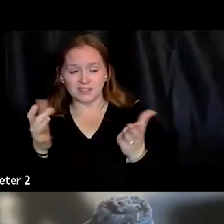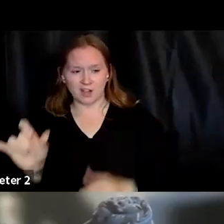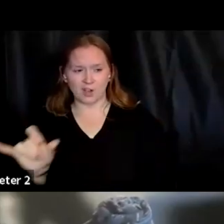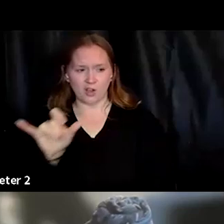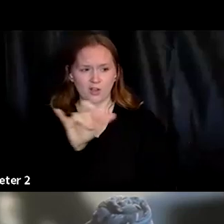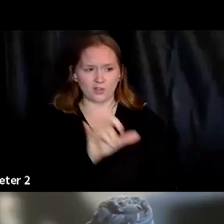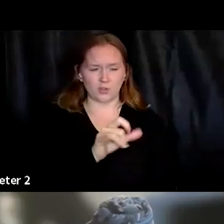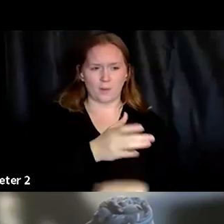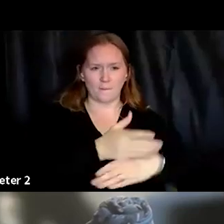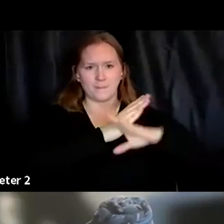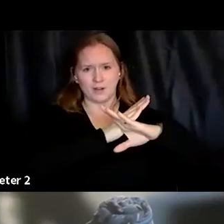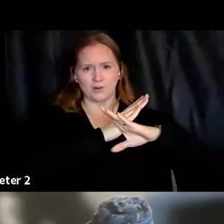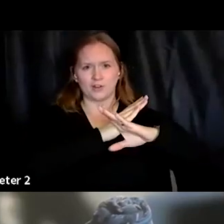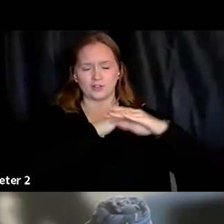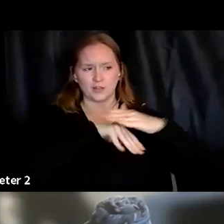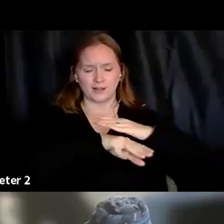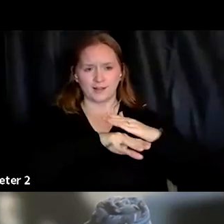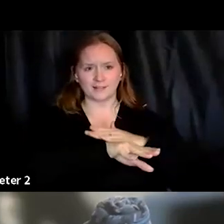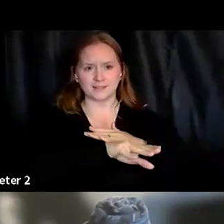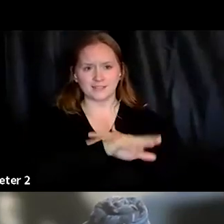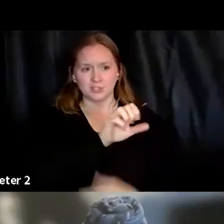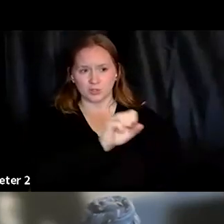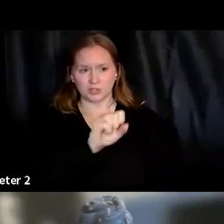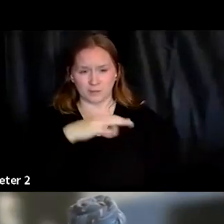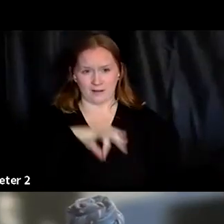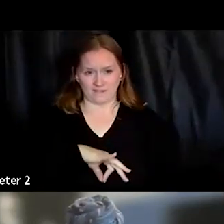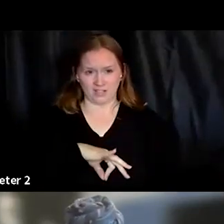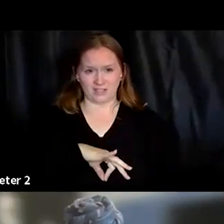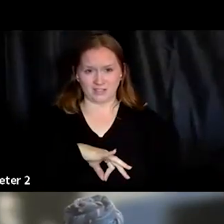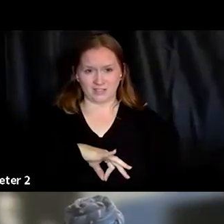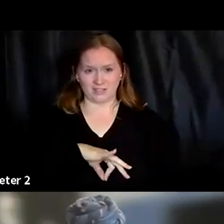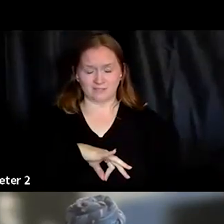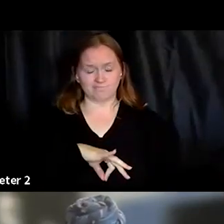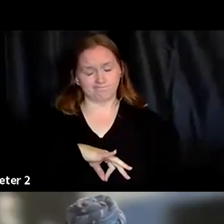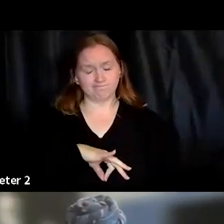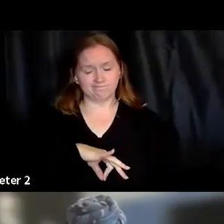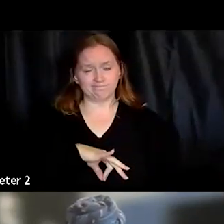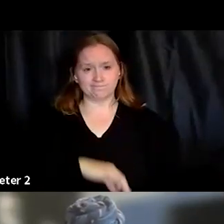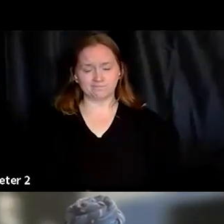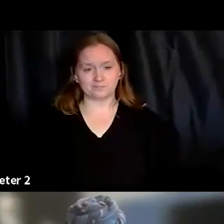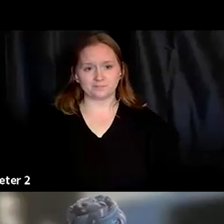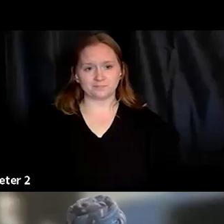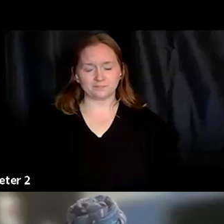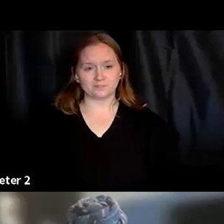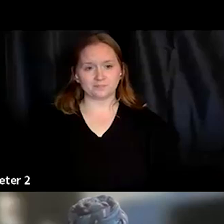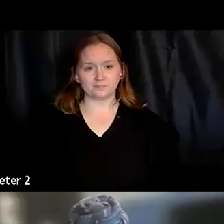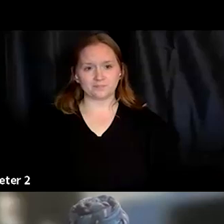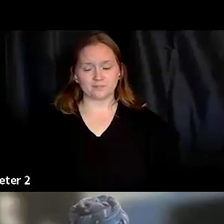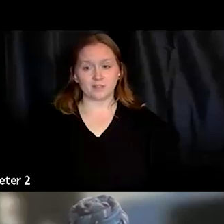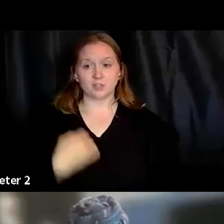to accessing Social Security benefits that they're eligible for. So what we can do in the MSR